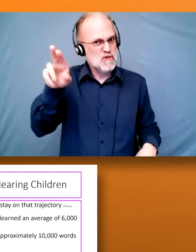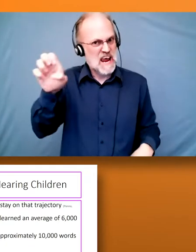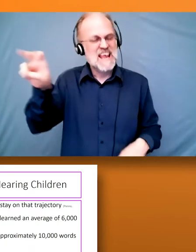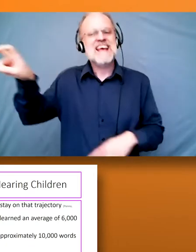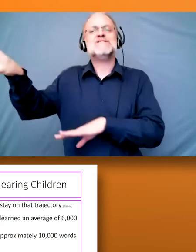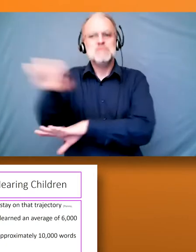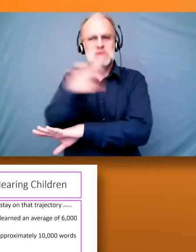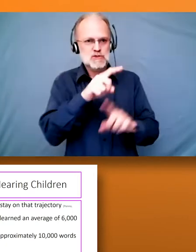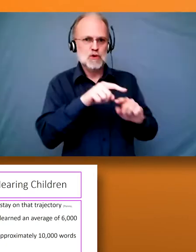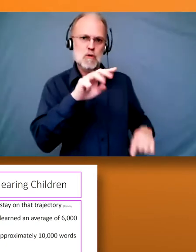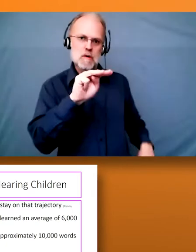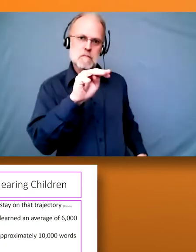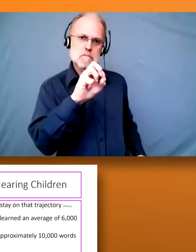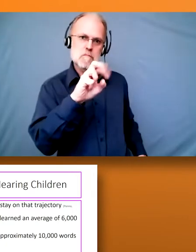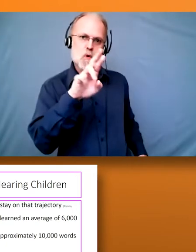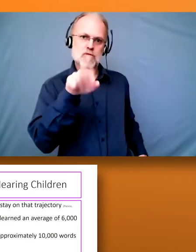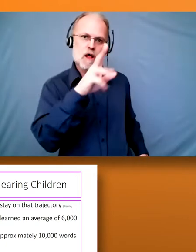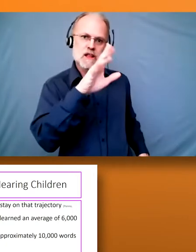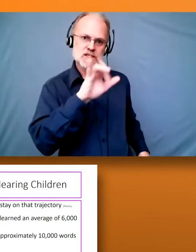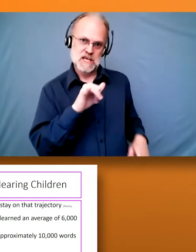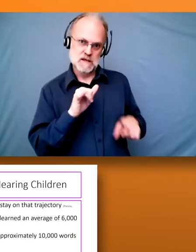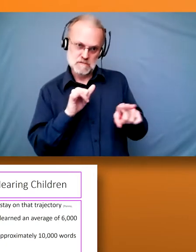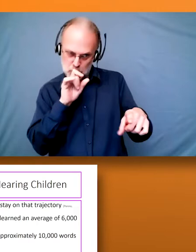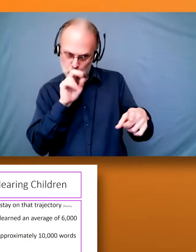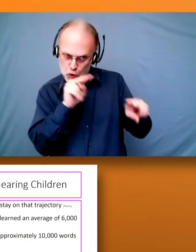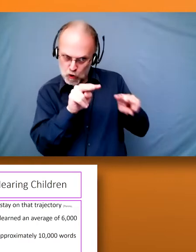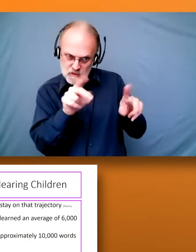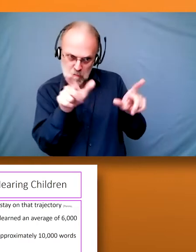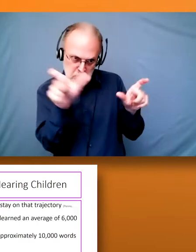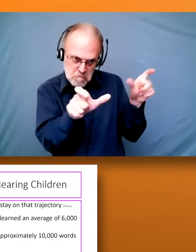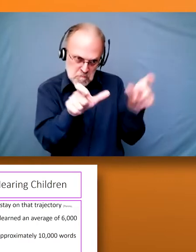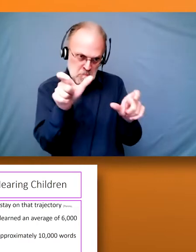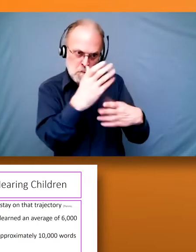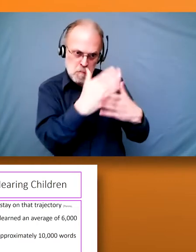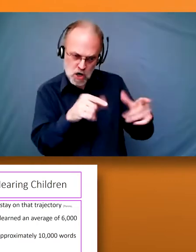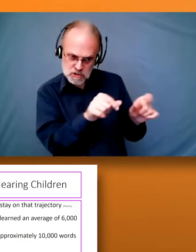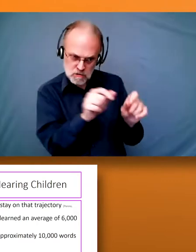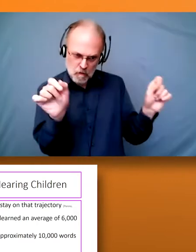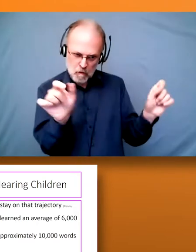And that's where you're seeing that switch from phonological skills and phonological decoding